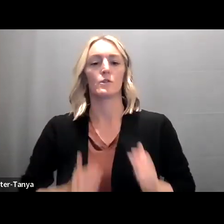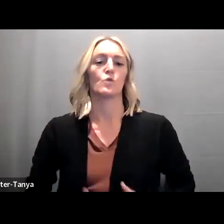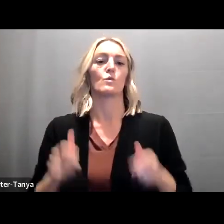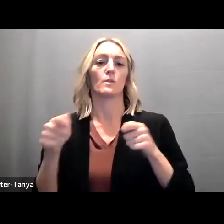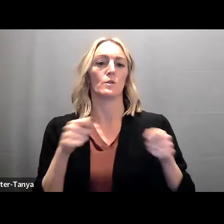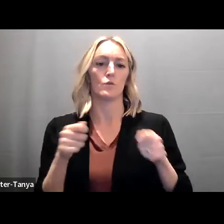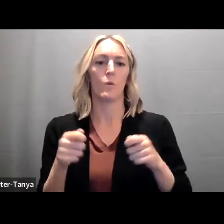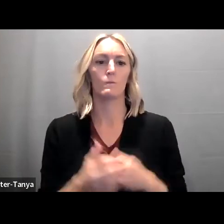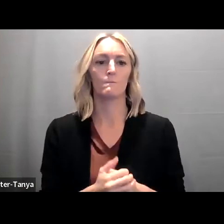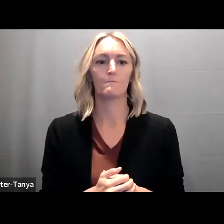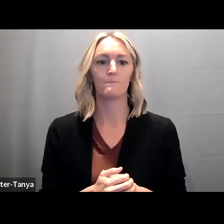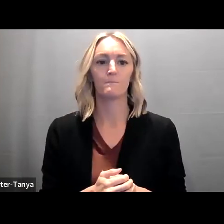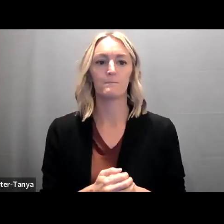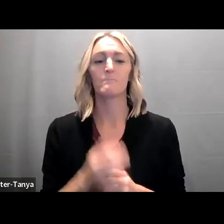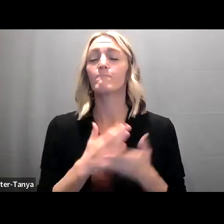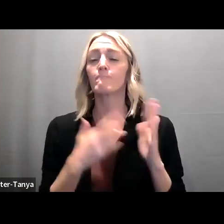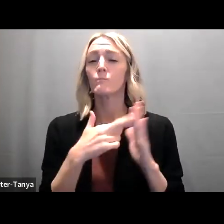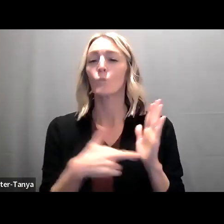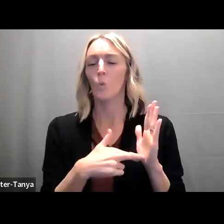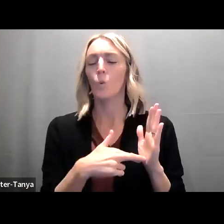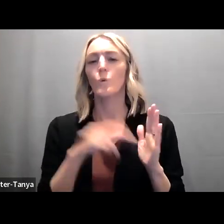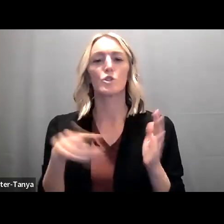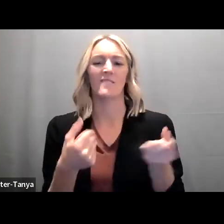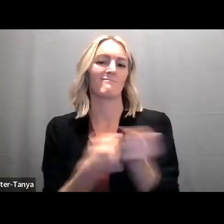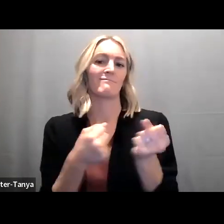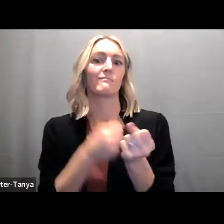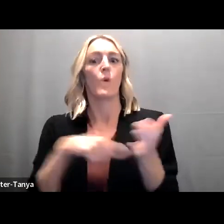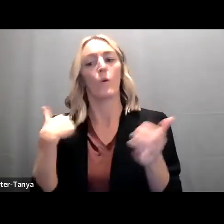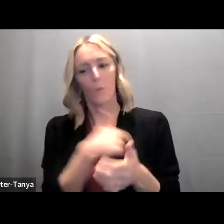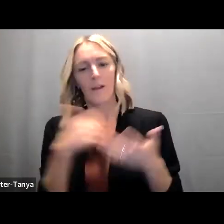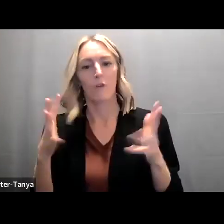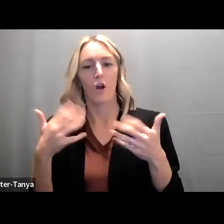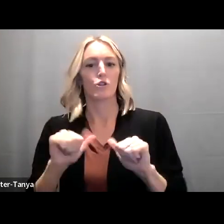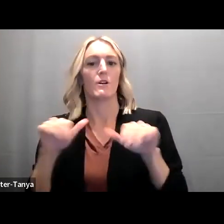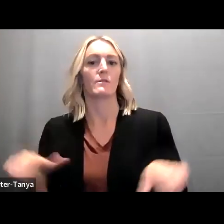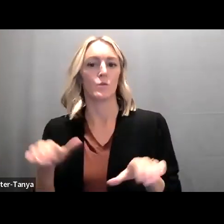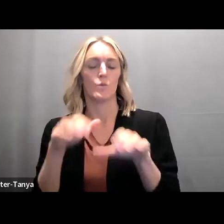So some of these rules are kind reinforced with what we've trying to do and independent living for a very long time.